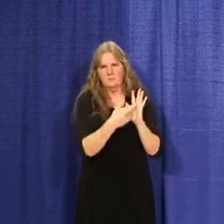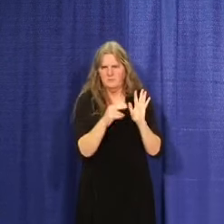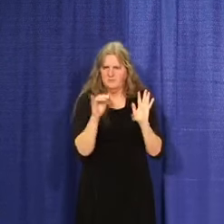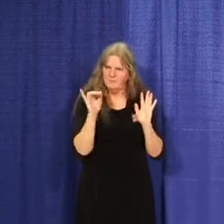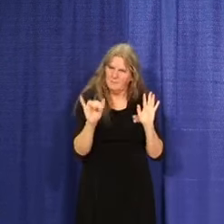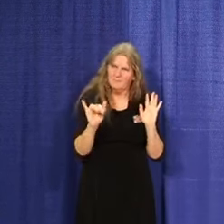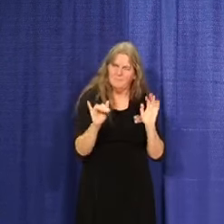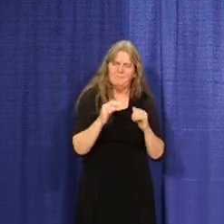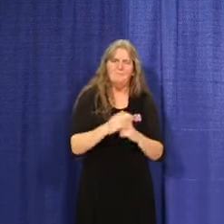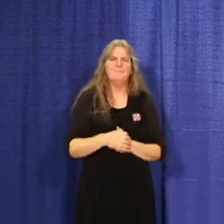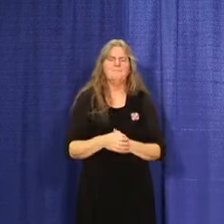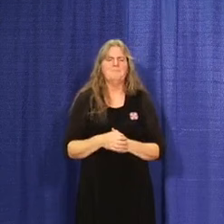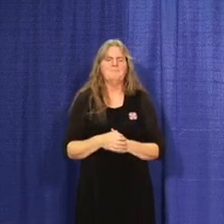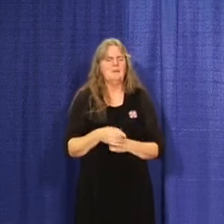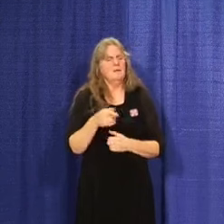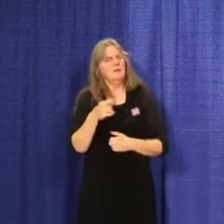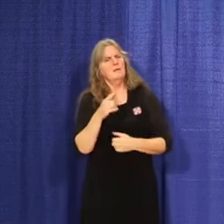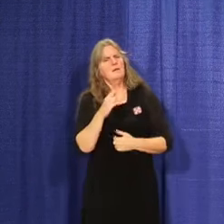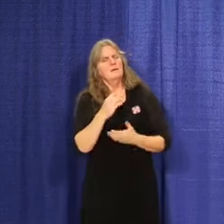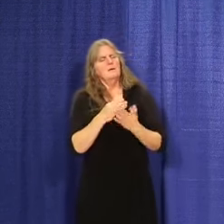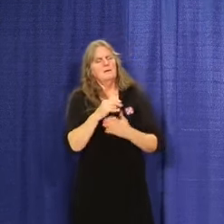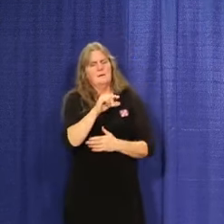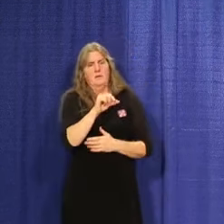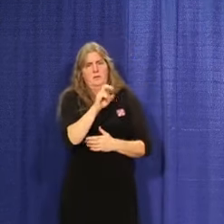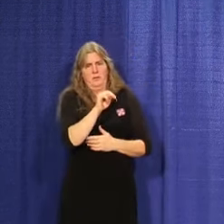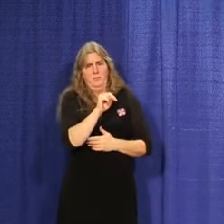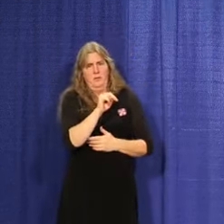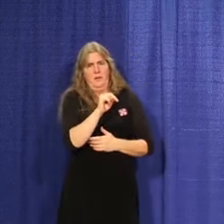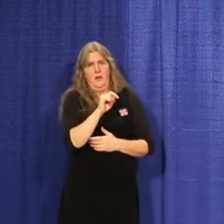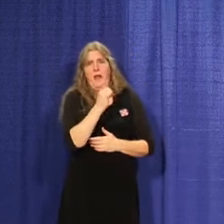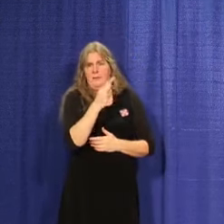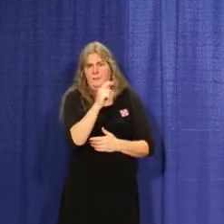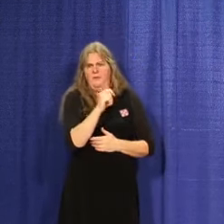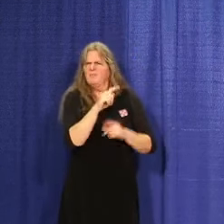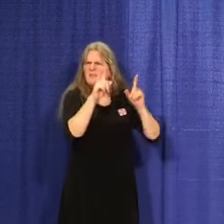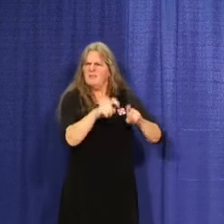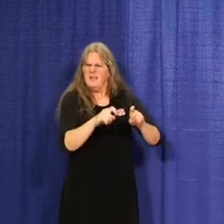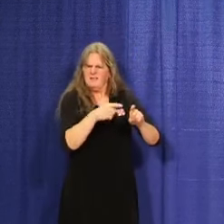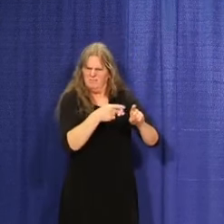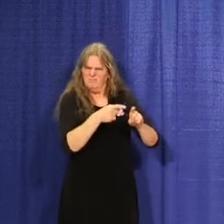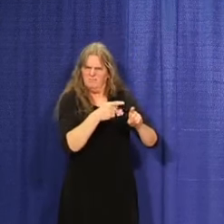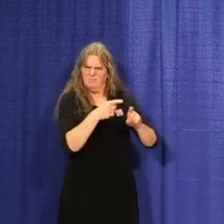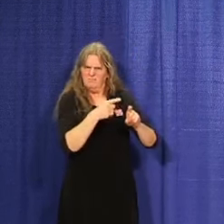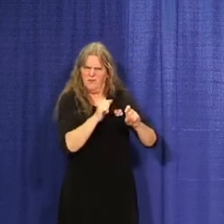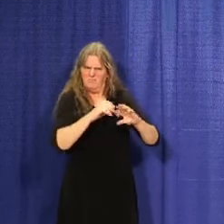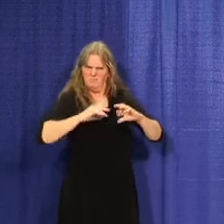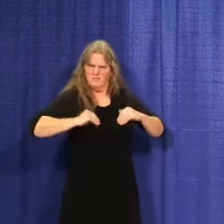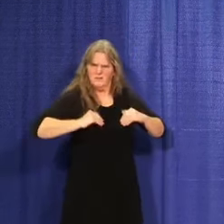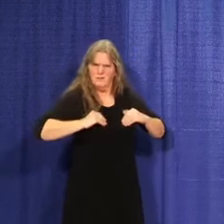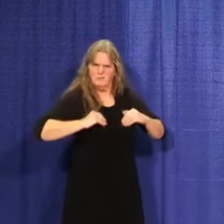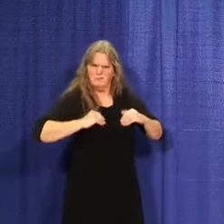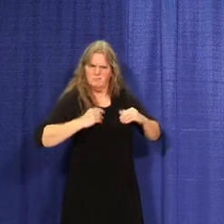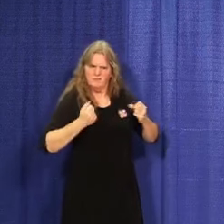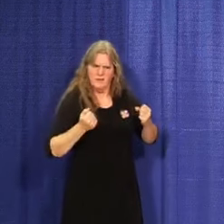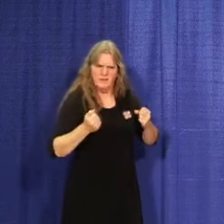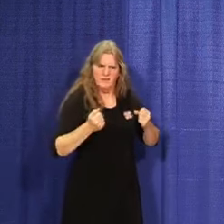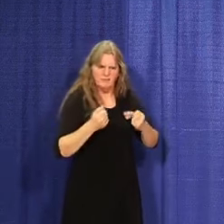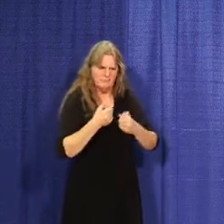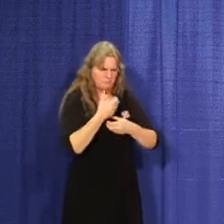is a reliable test. This local testing machine that uses PCR technology to amplify